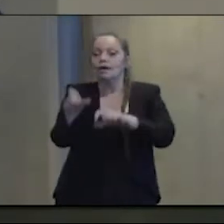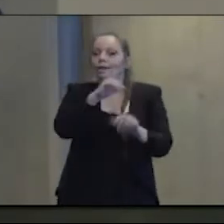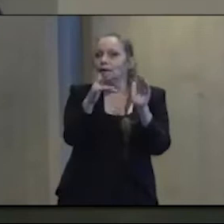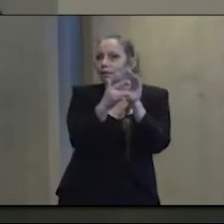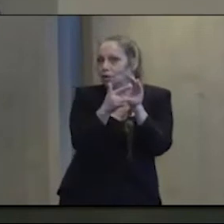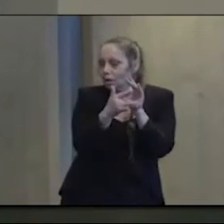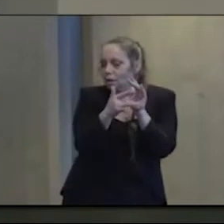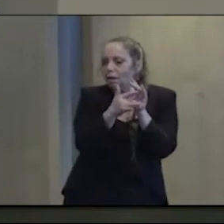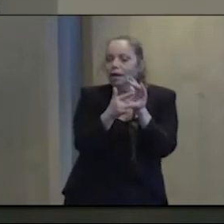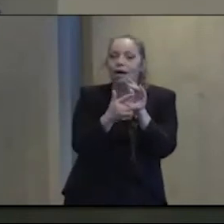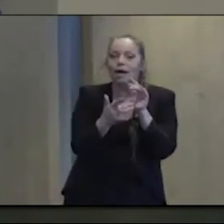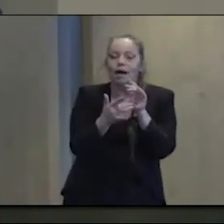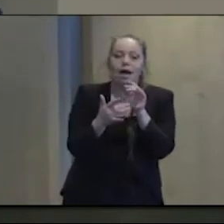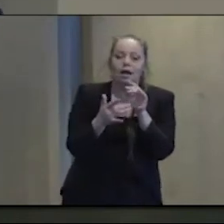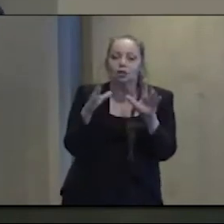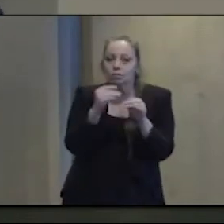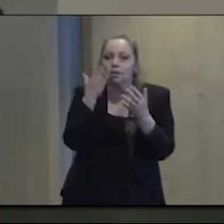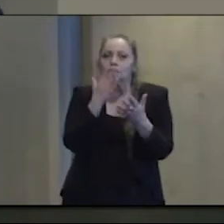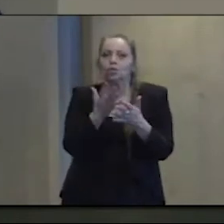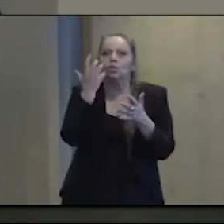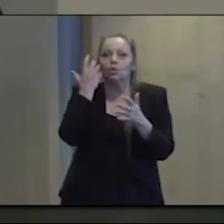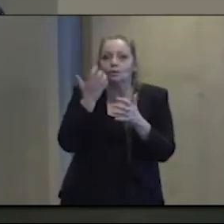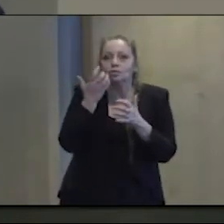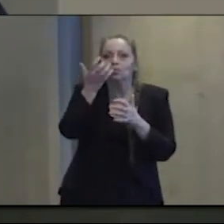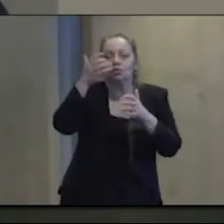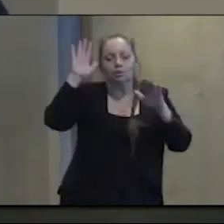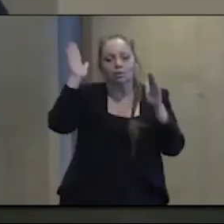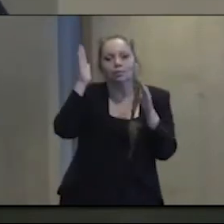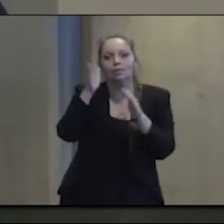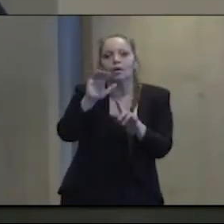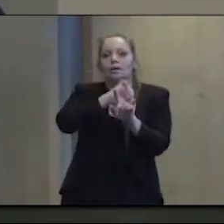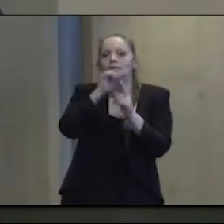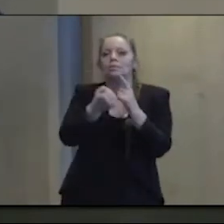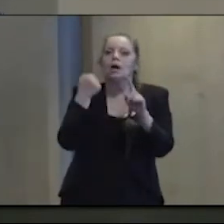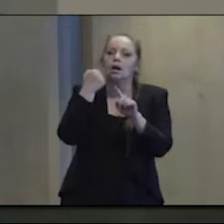the way that we operate to actually make sure we minimise environmental impacts. The Victorian